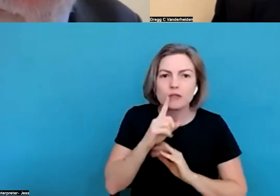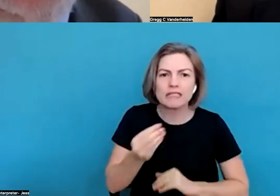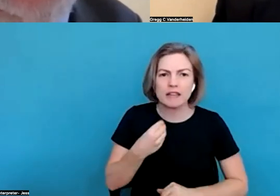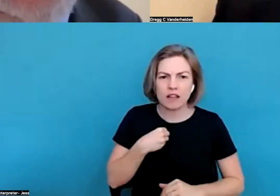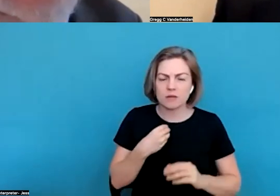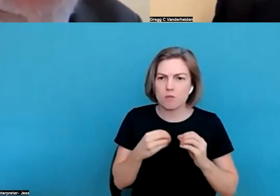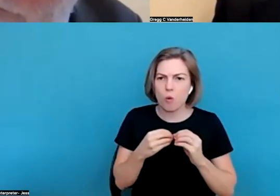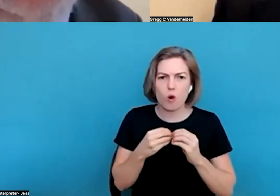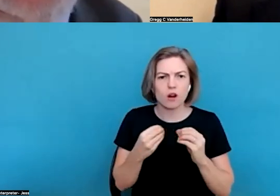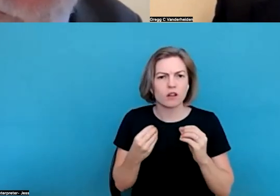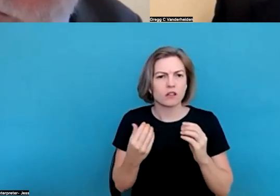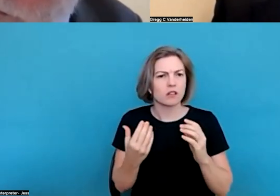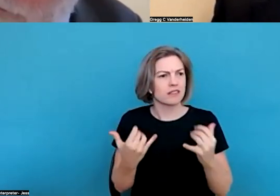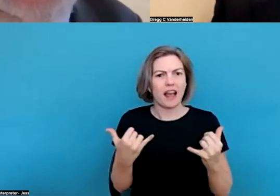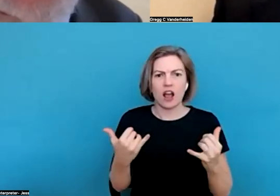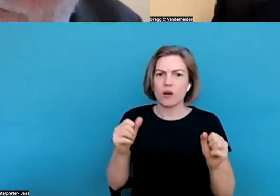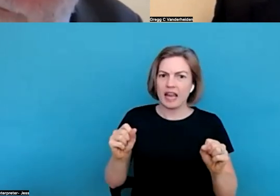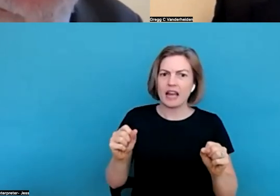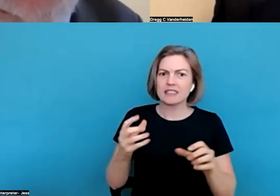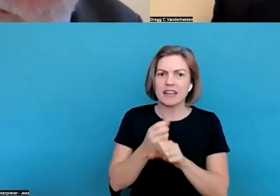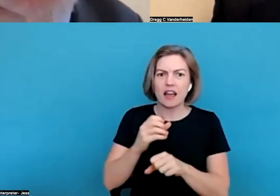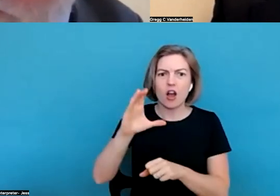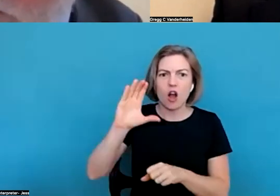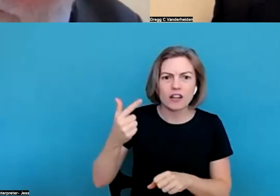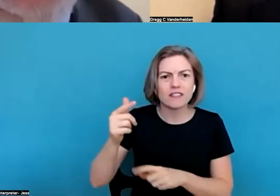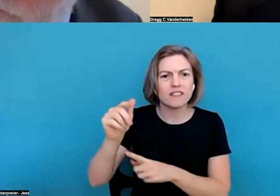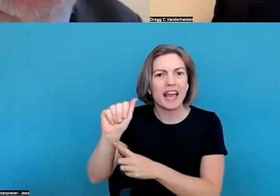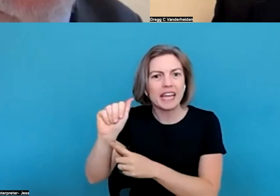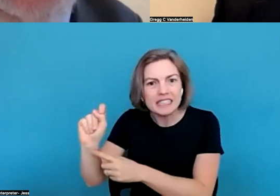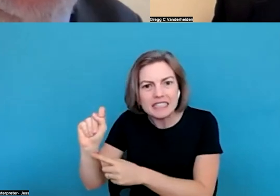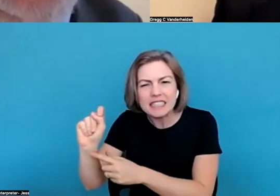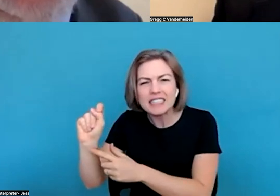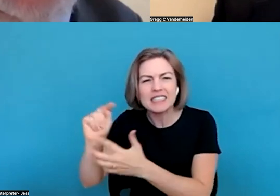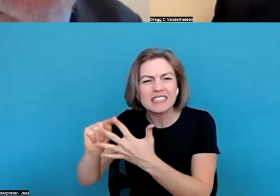things like cognitive AT and things like this. I mean, we've had some but not nearly as effective,